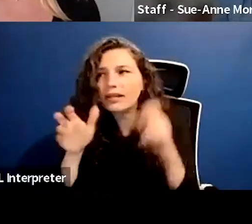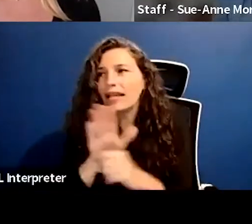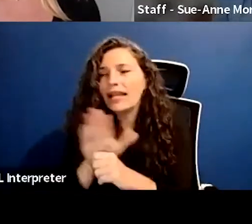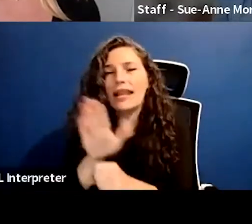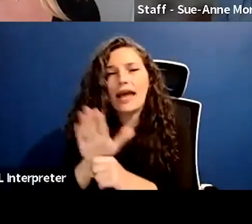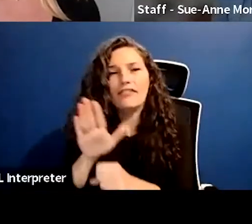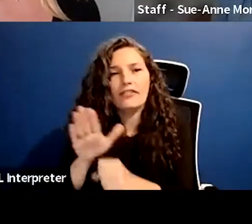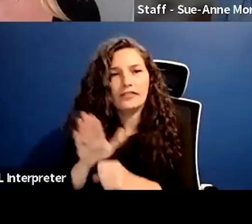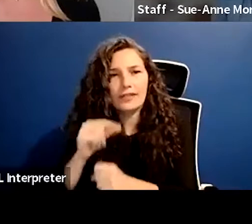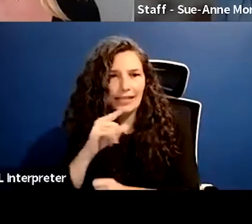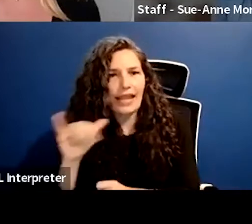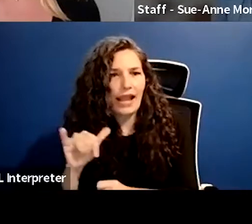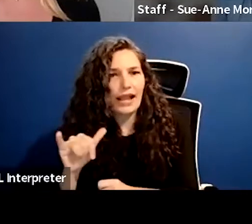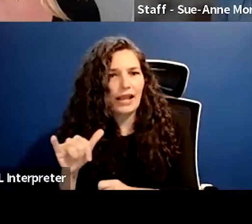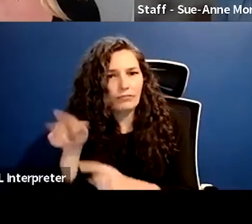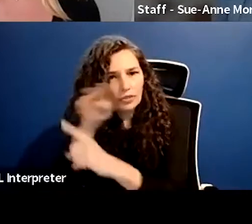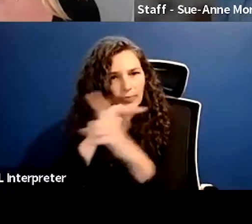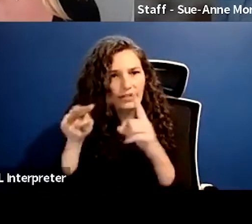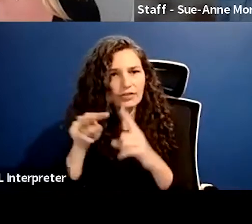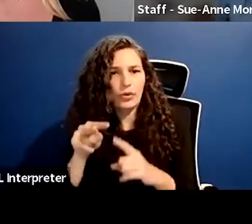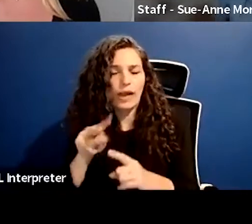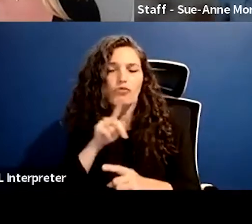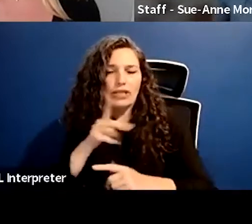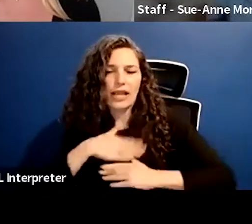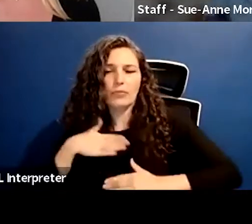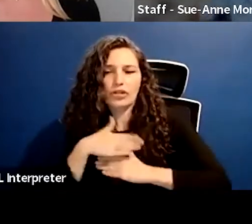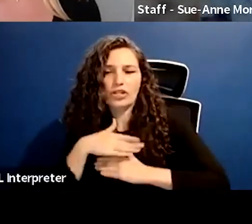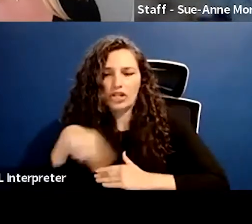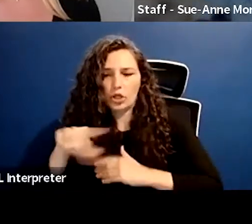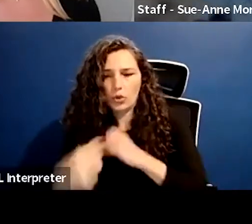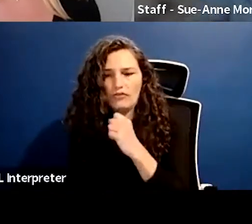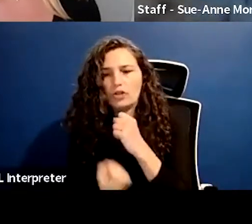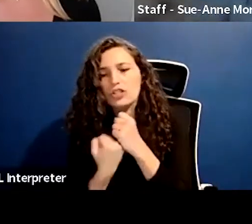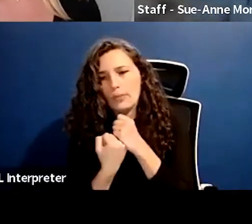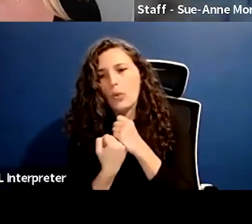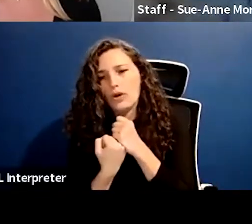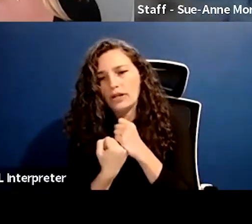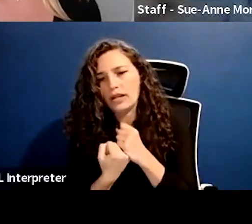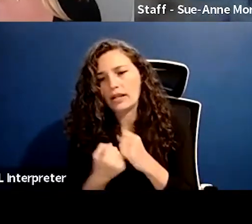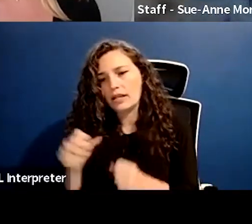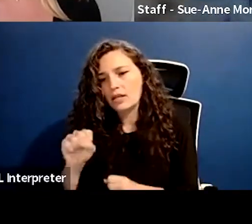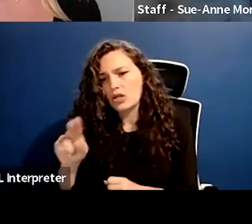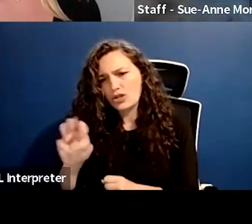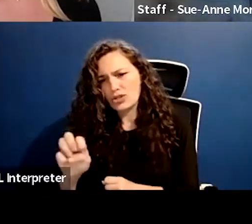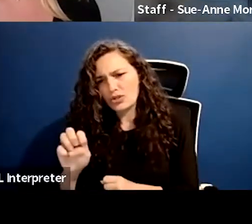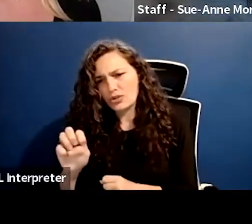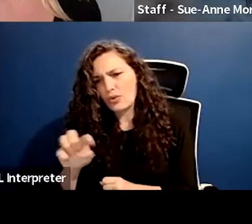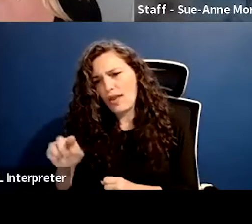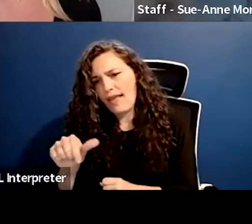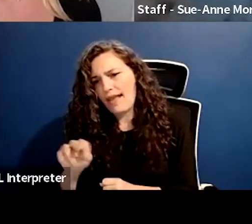I appreciate that. We appreciate you. Matt, what, why did you decide, I mean it hasn't been that long since we did